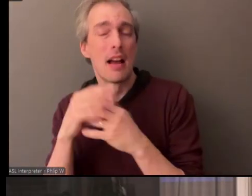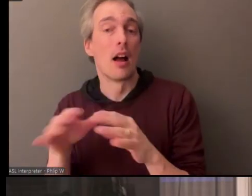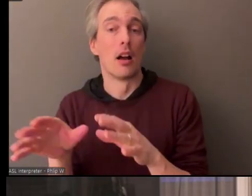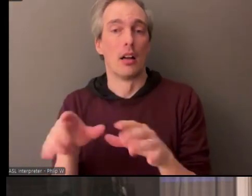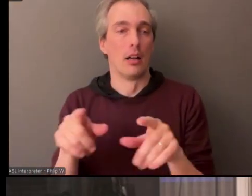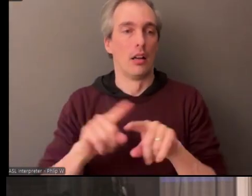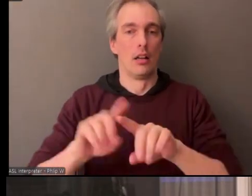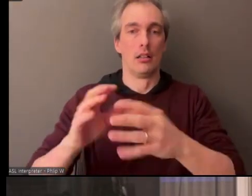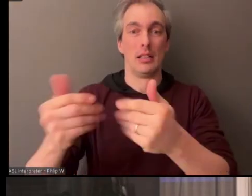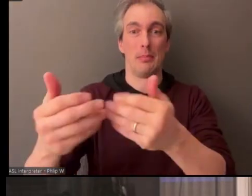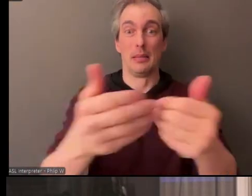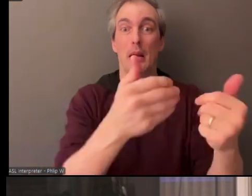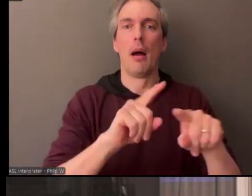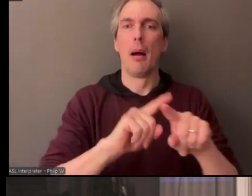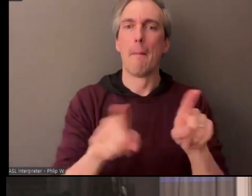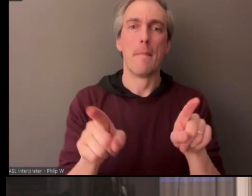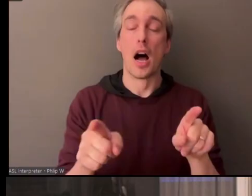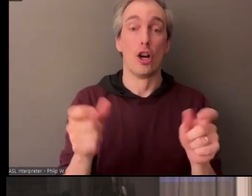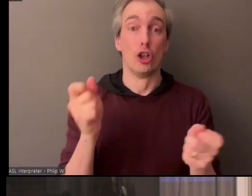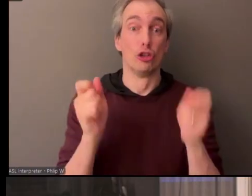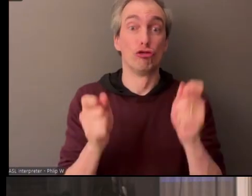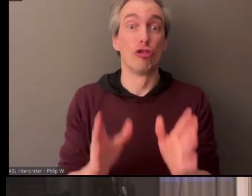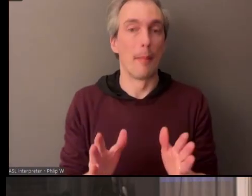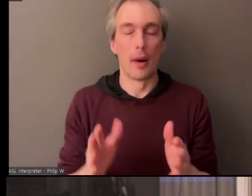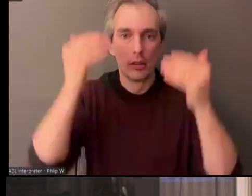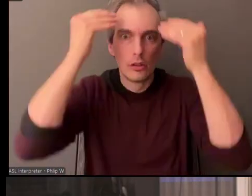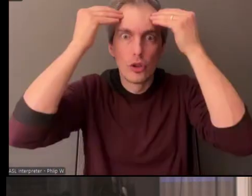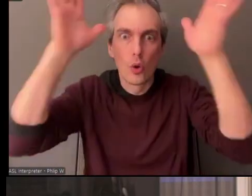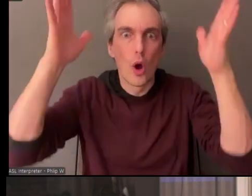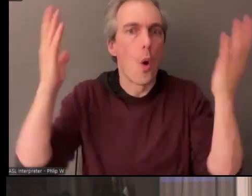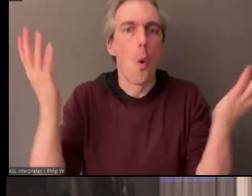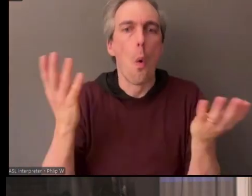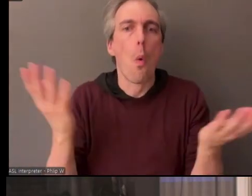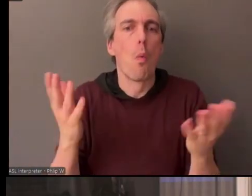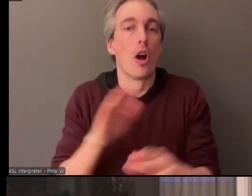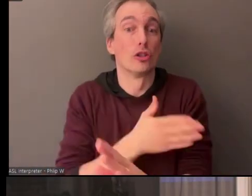Acceptance criteria let people talk to each other. They let them become self-sufficient.